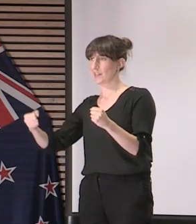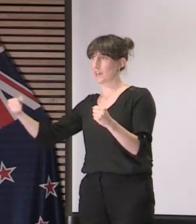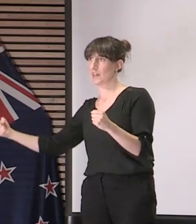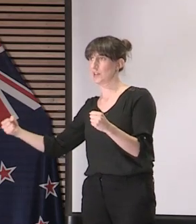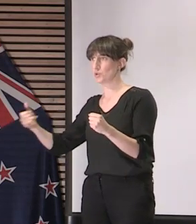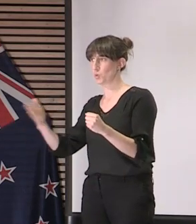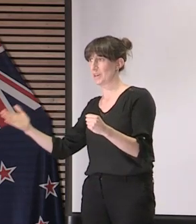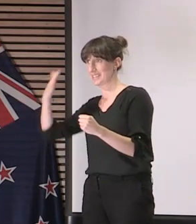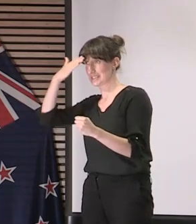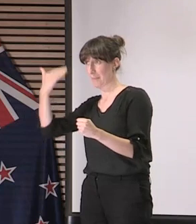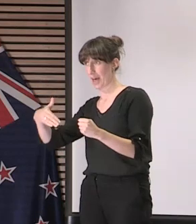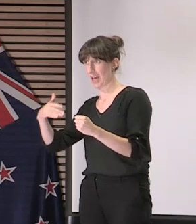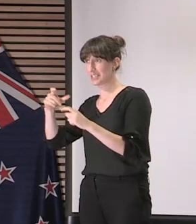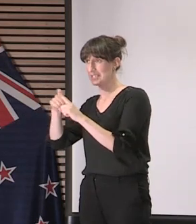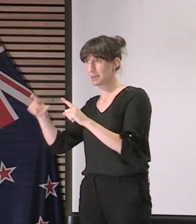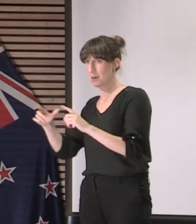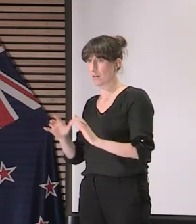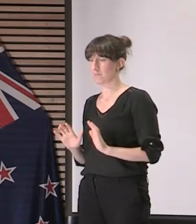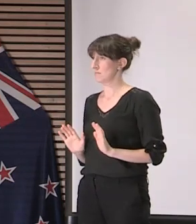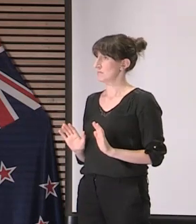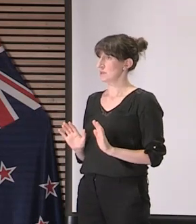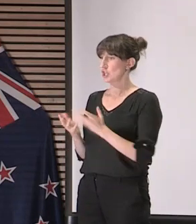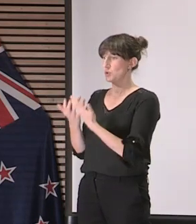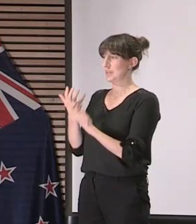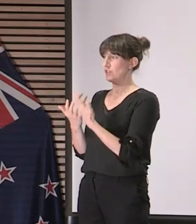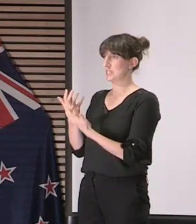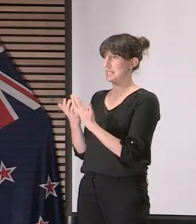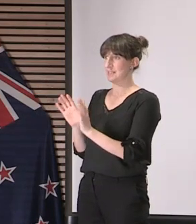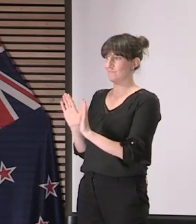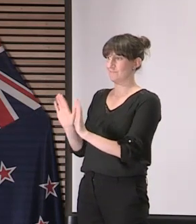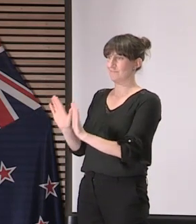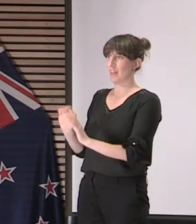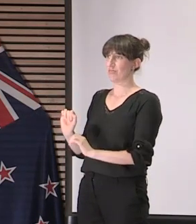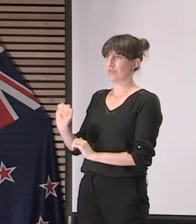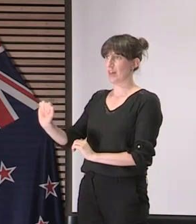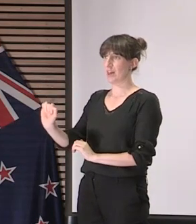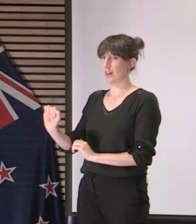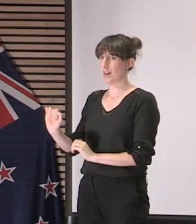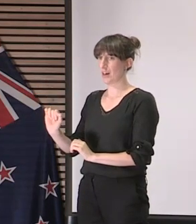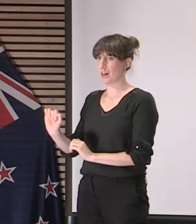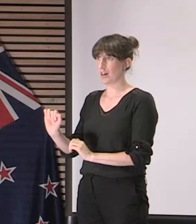students being able to work over summer, by extending the